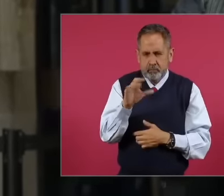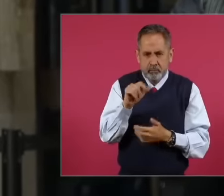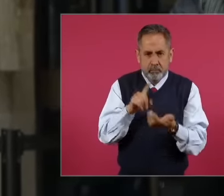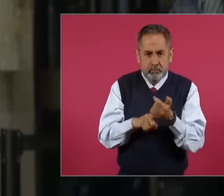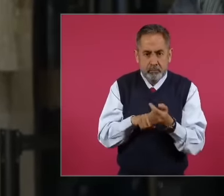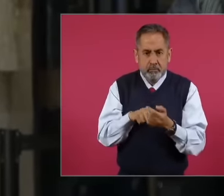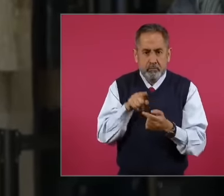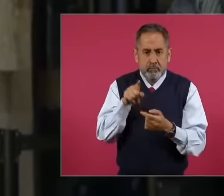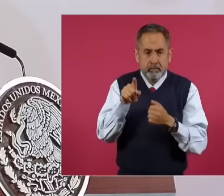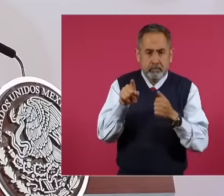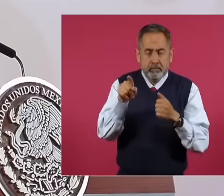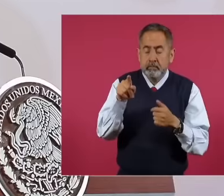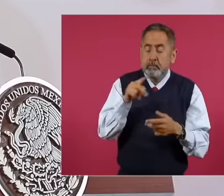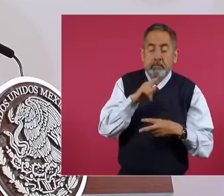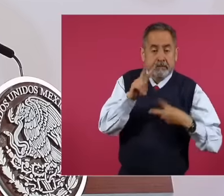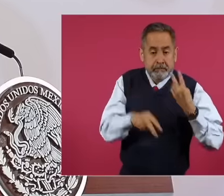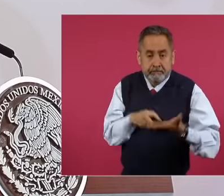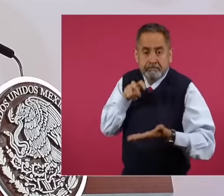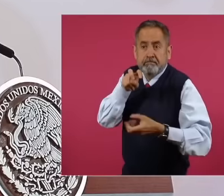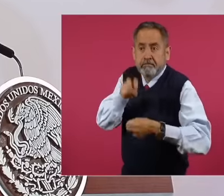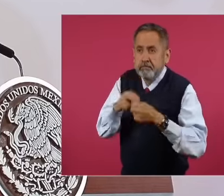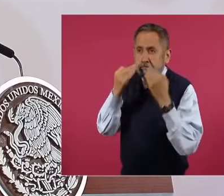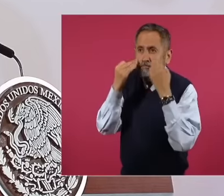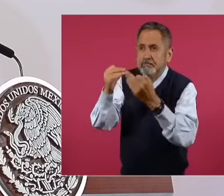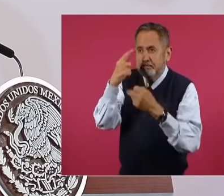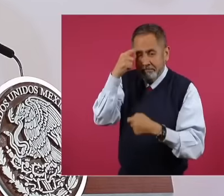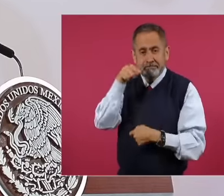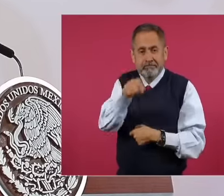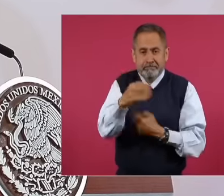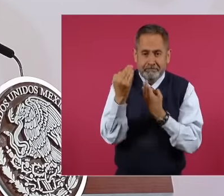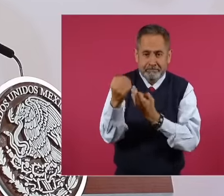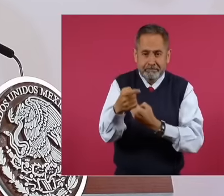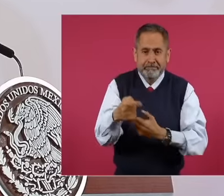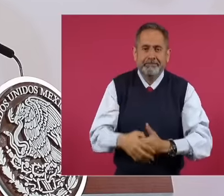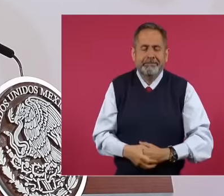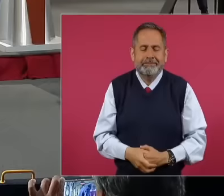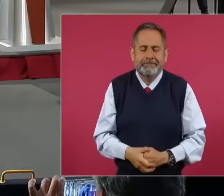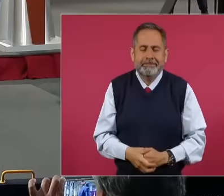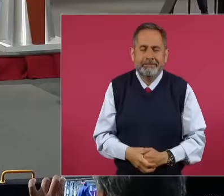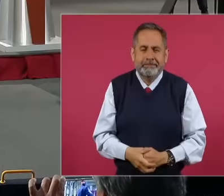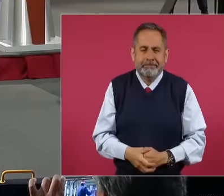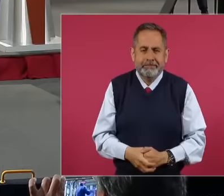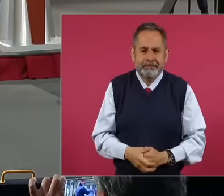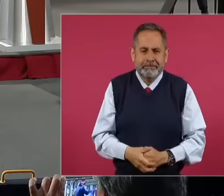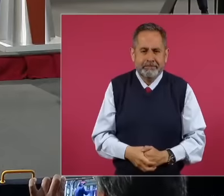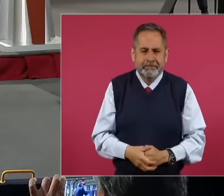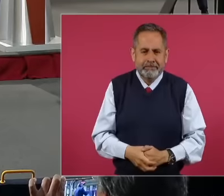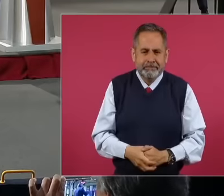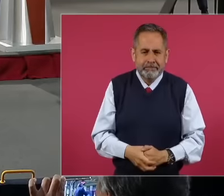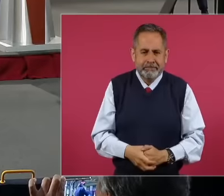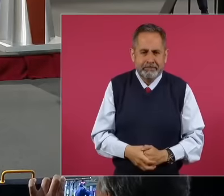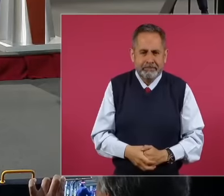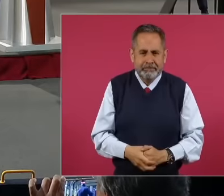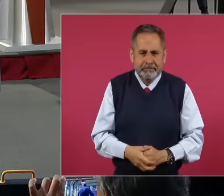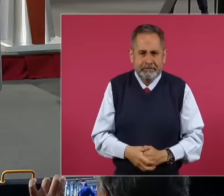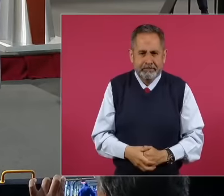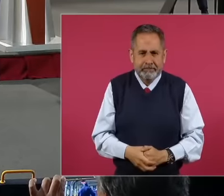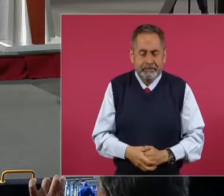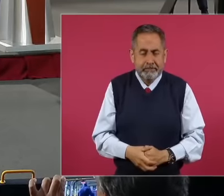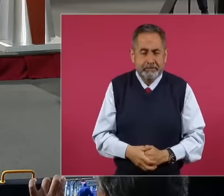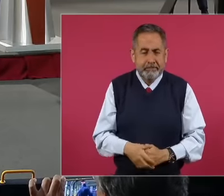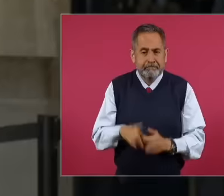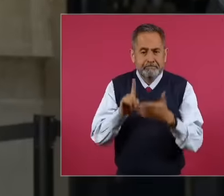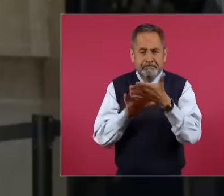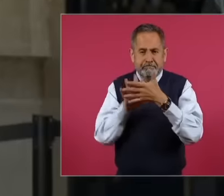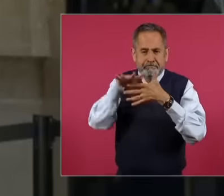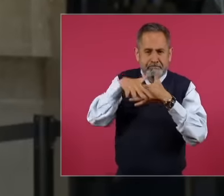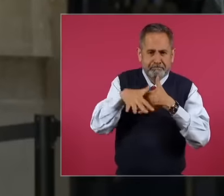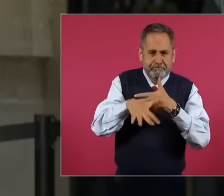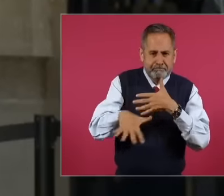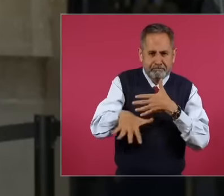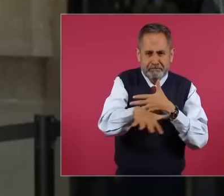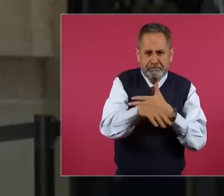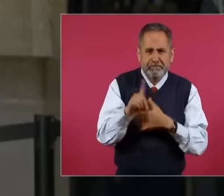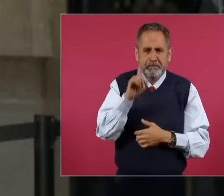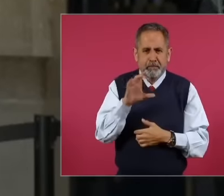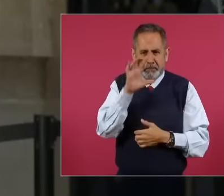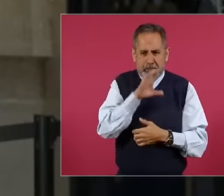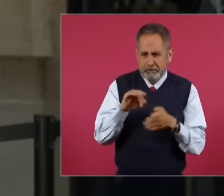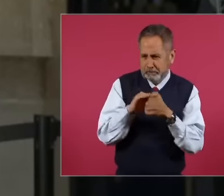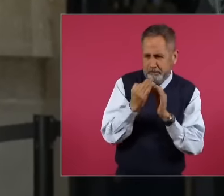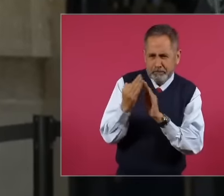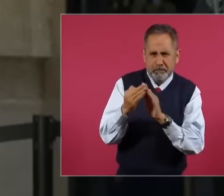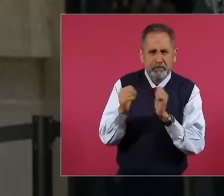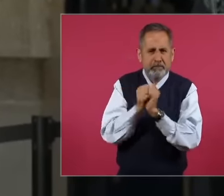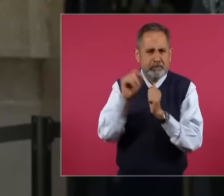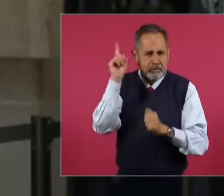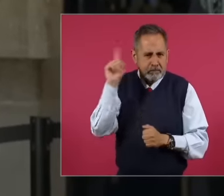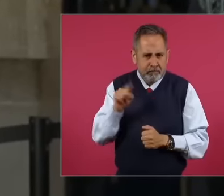acts in a dam on the borders between Aguascalientes and Zacatecas a